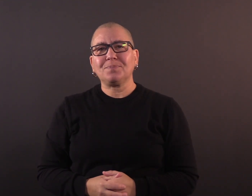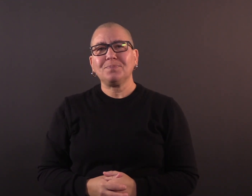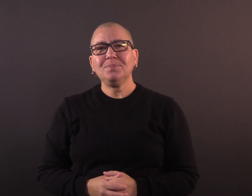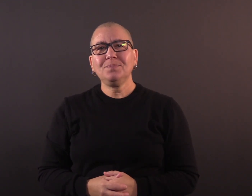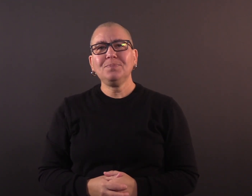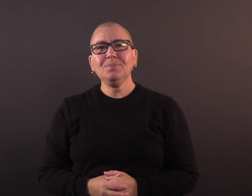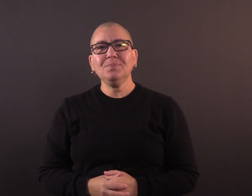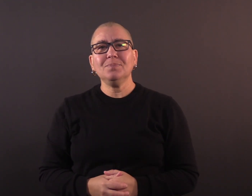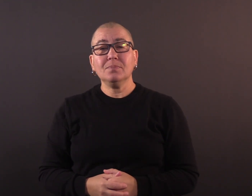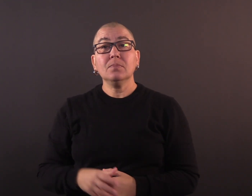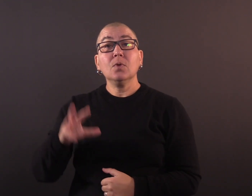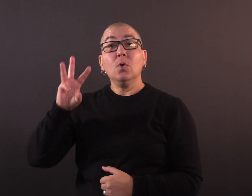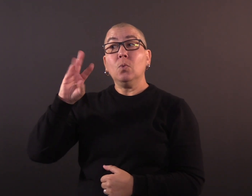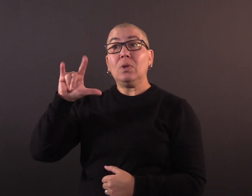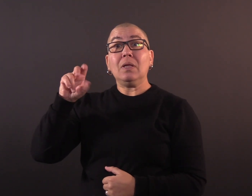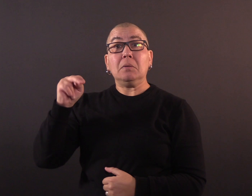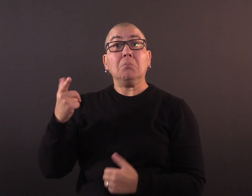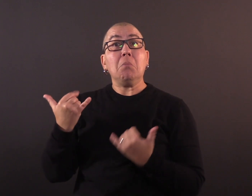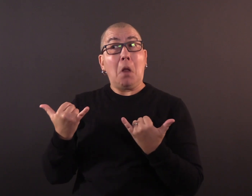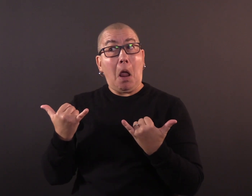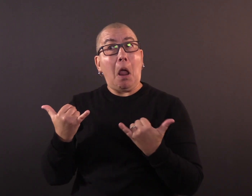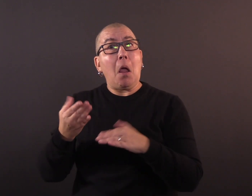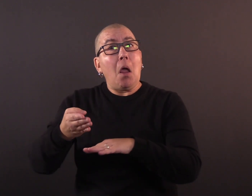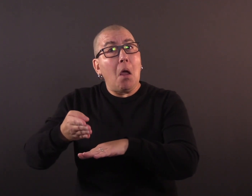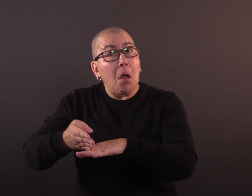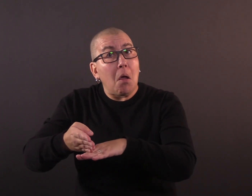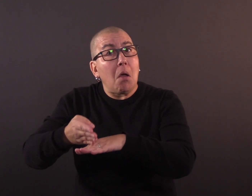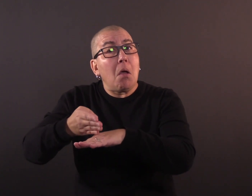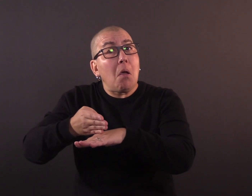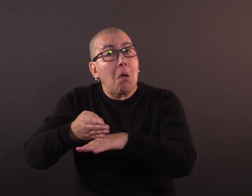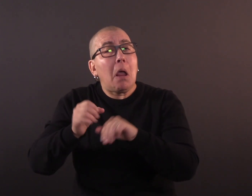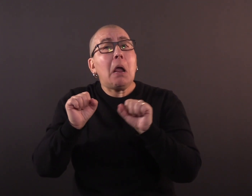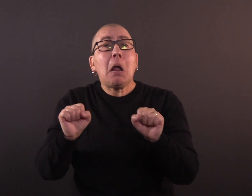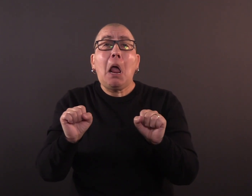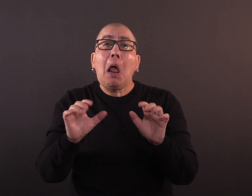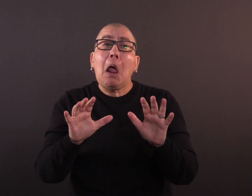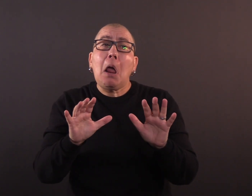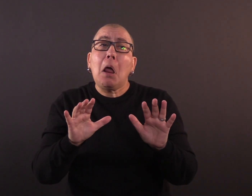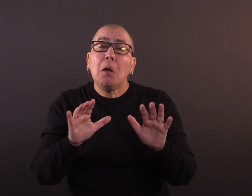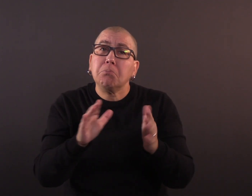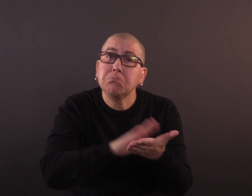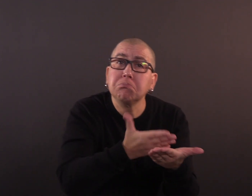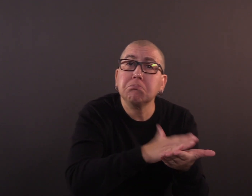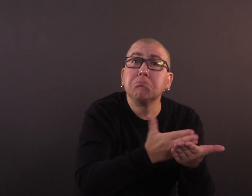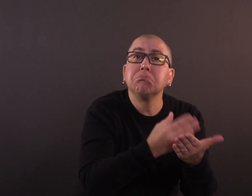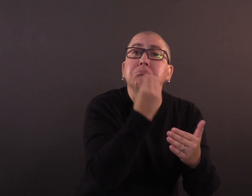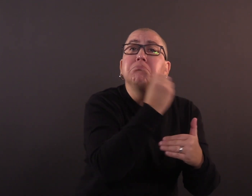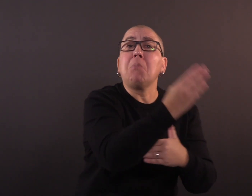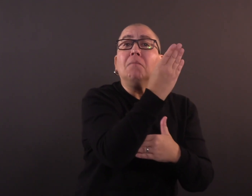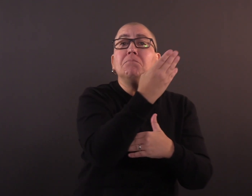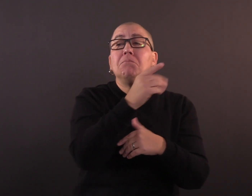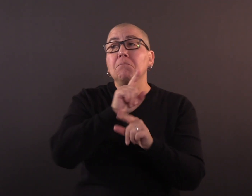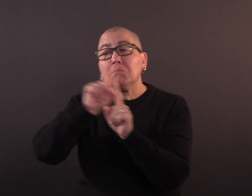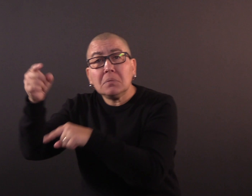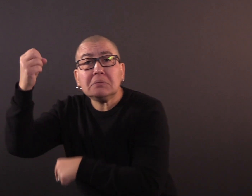Now Wilson is able to do things like make breakfast or take a shower — so long as